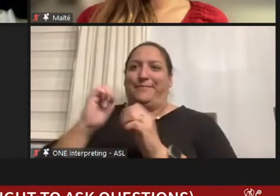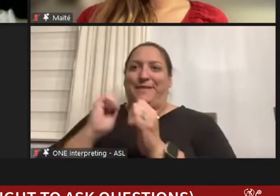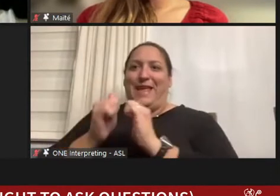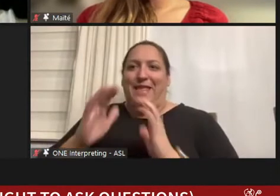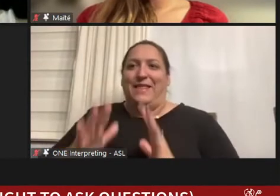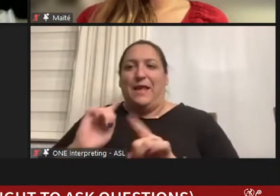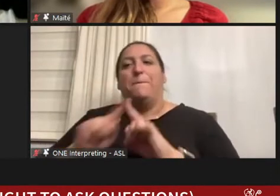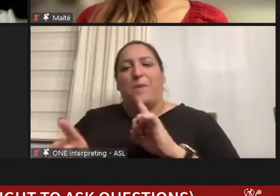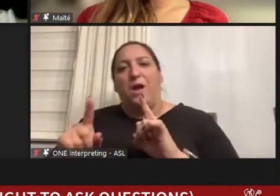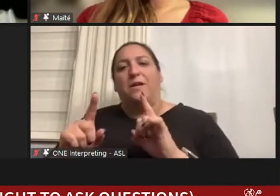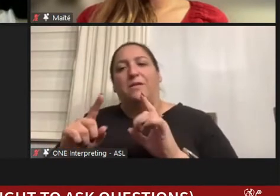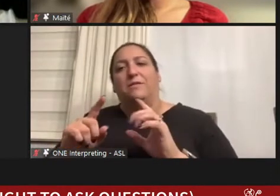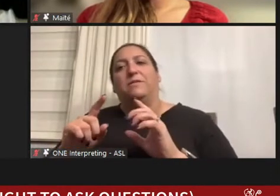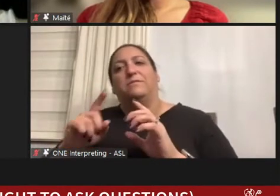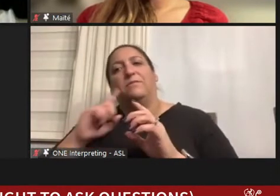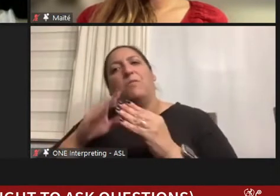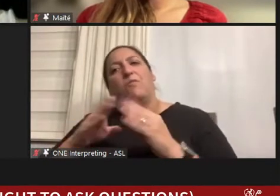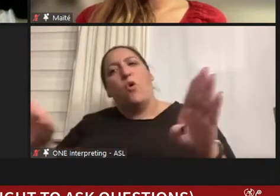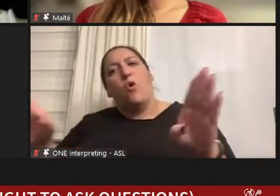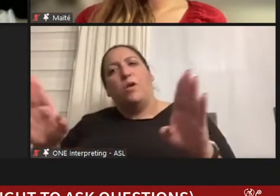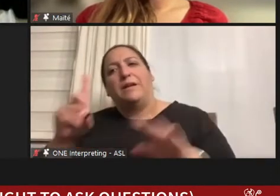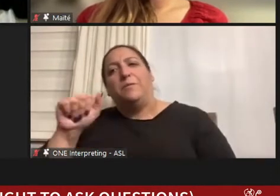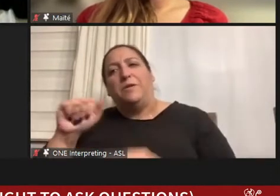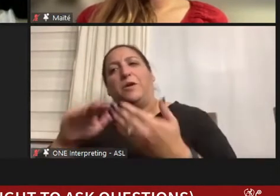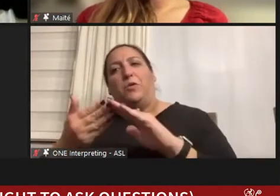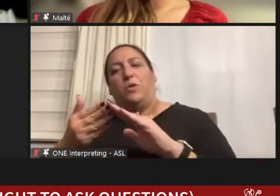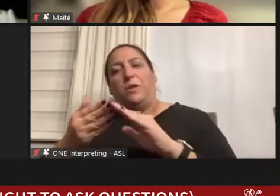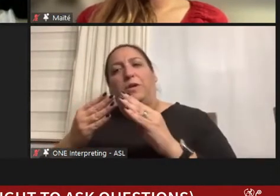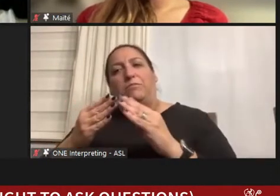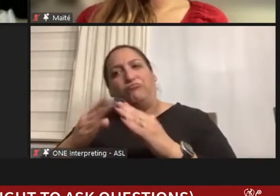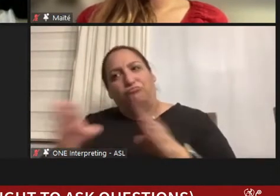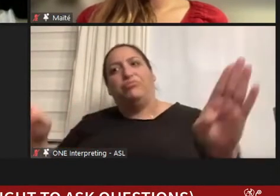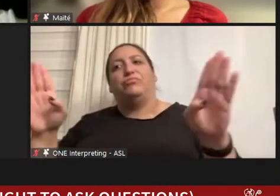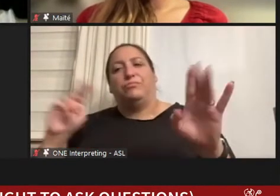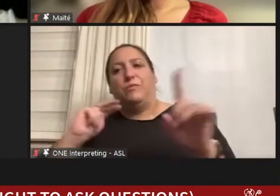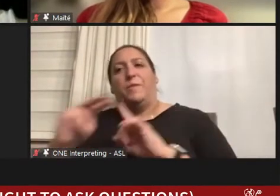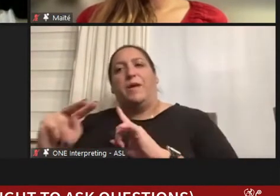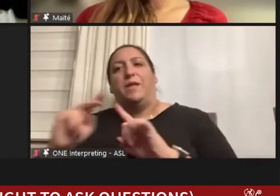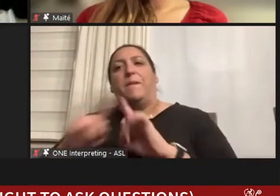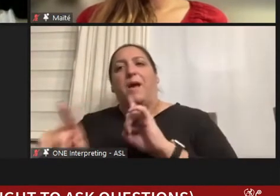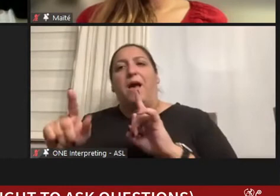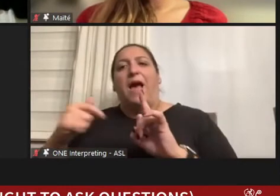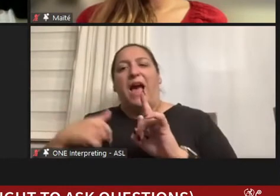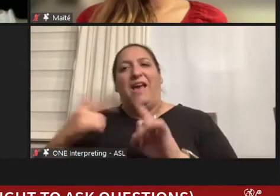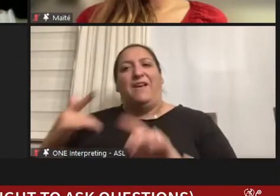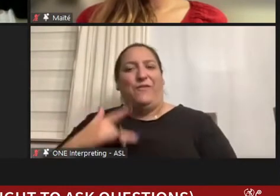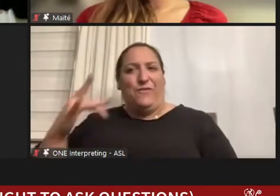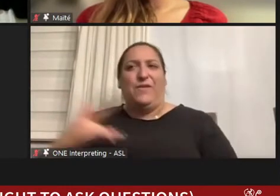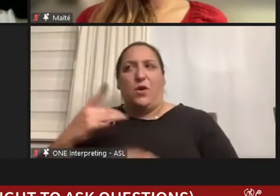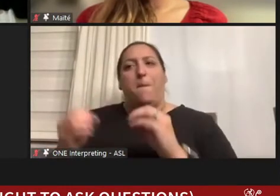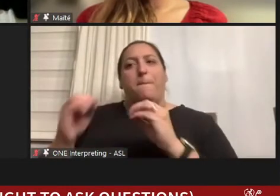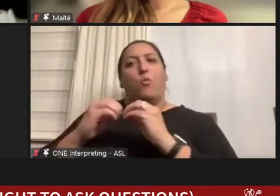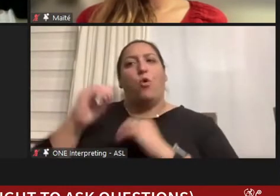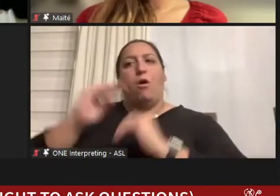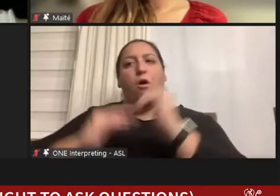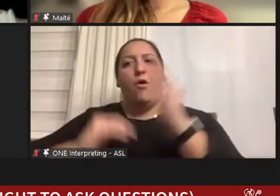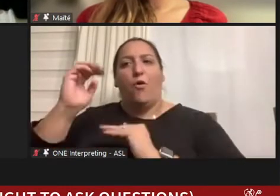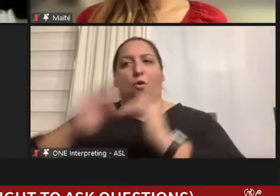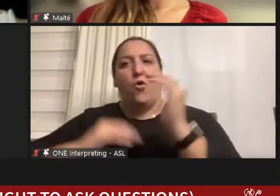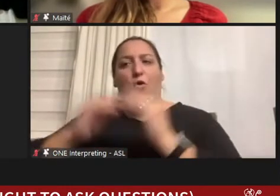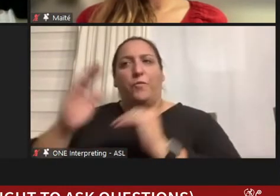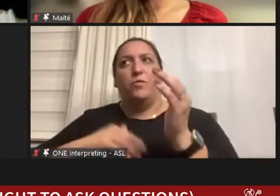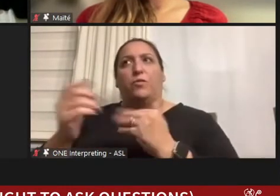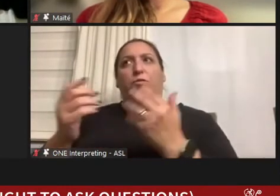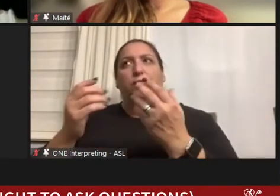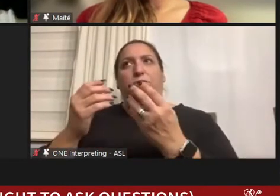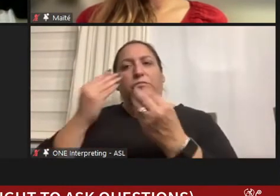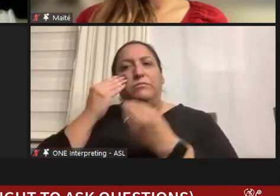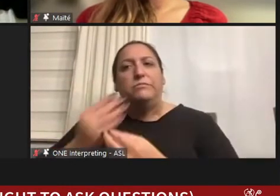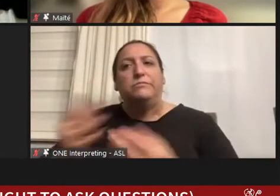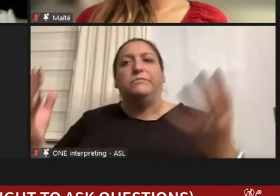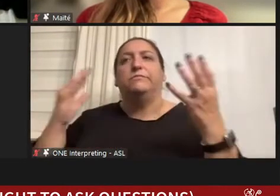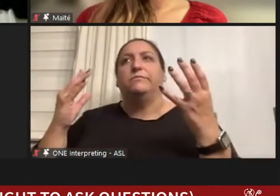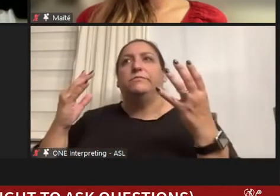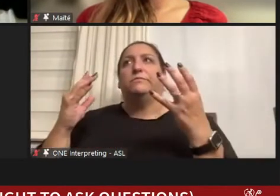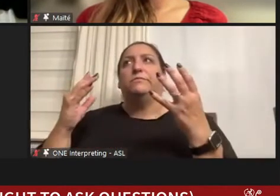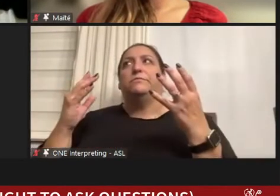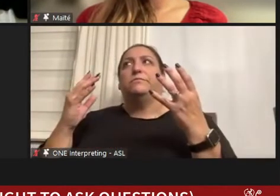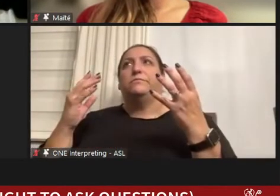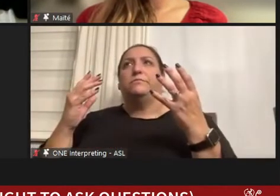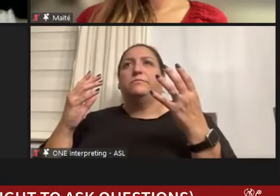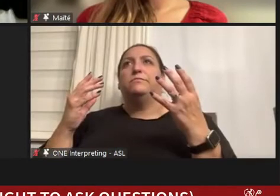community, I feel somewhat comfortable bringing forward like a sense of vulnerability that I don't